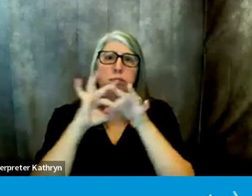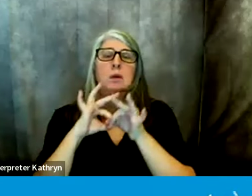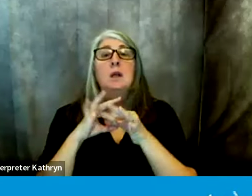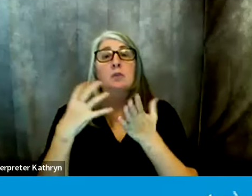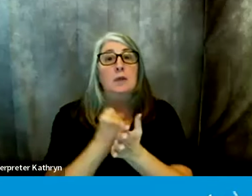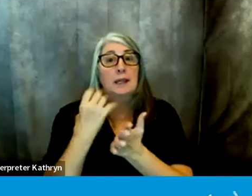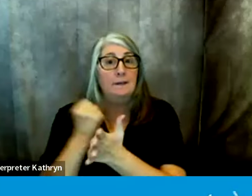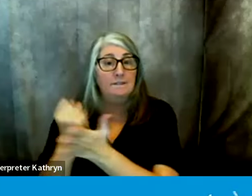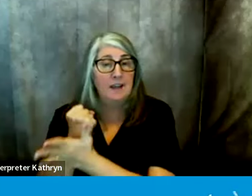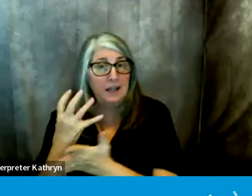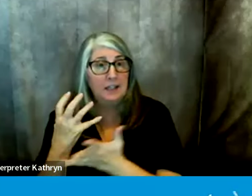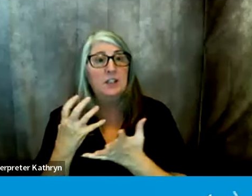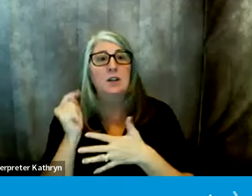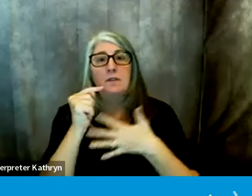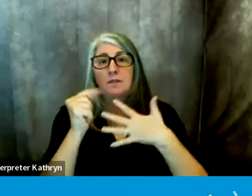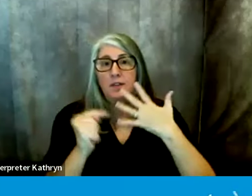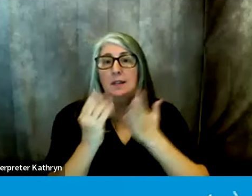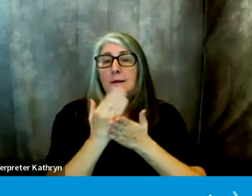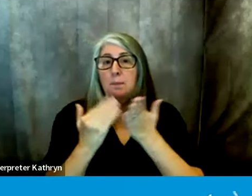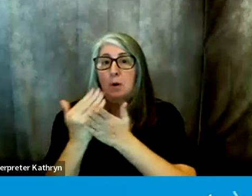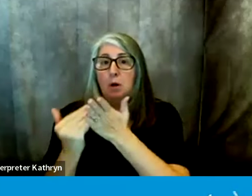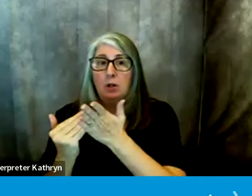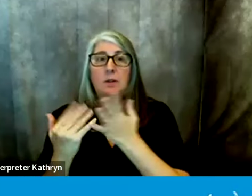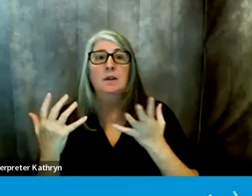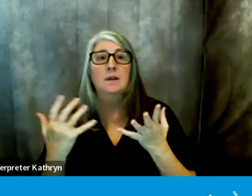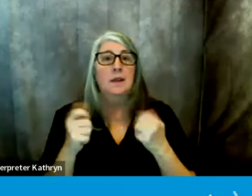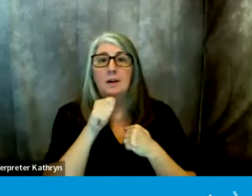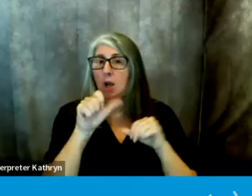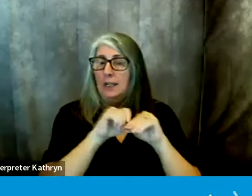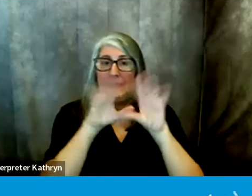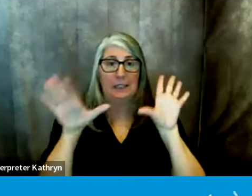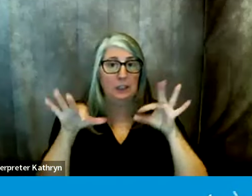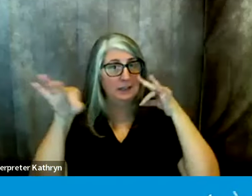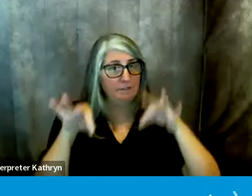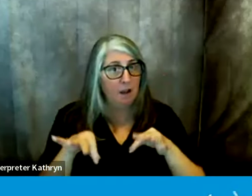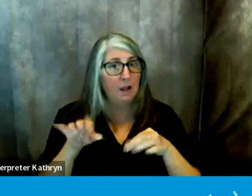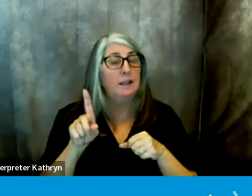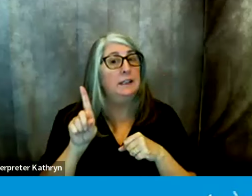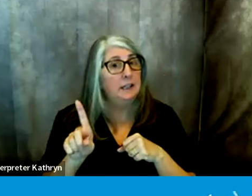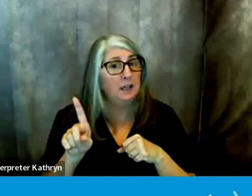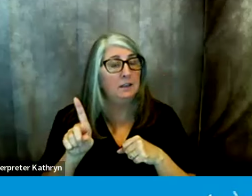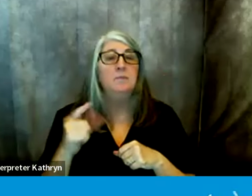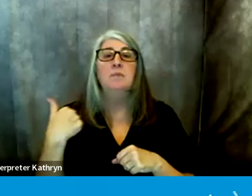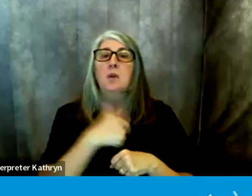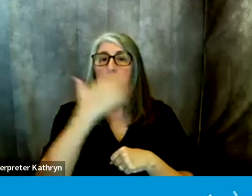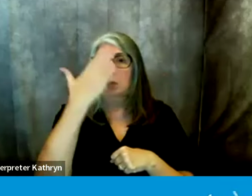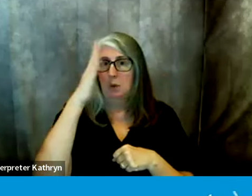that are pieces of the puzzle that are not clearly defined and yet, we know that we can harness that.